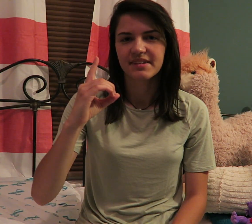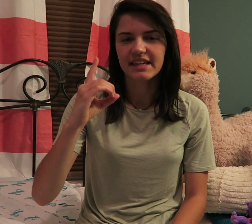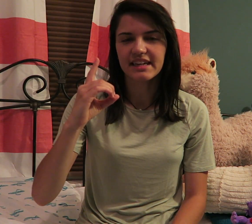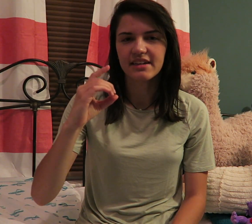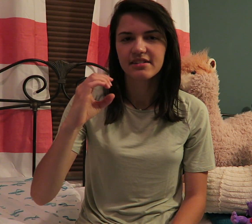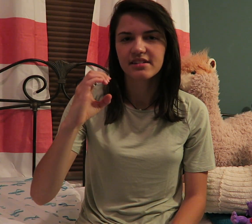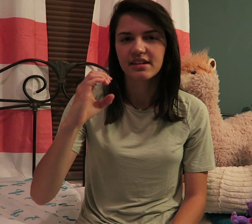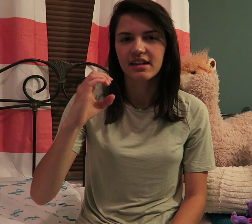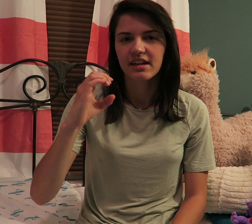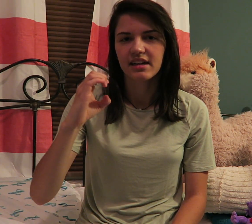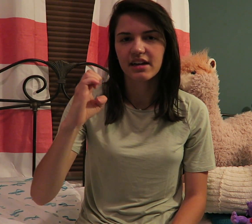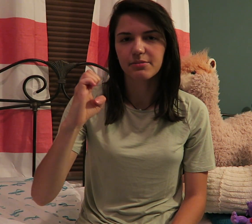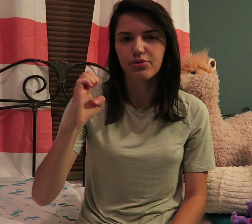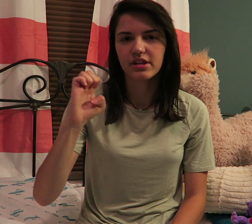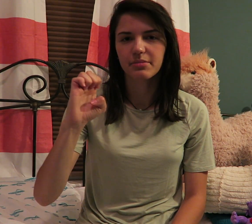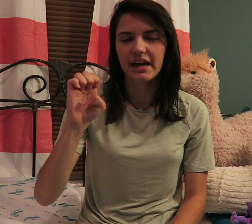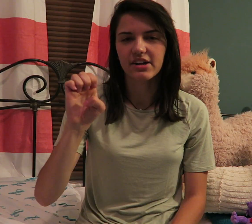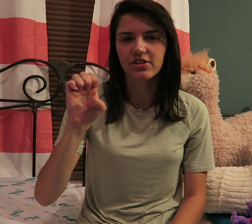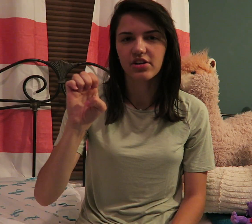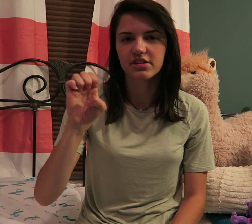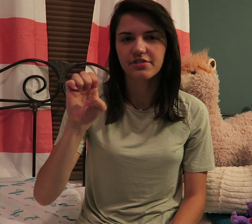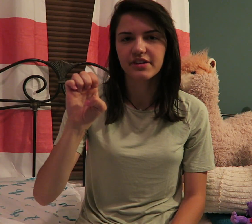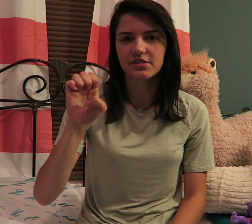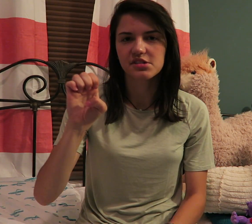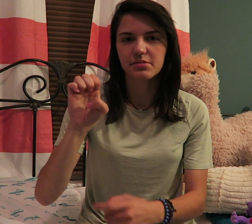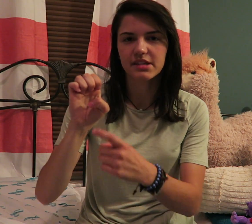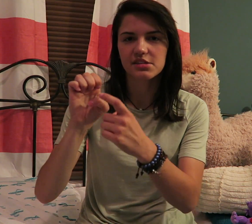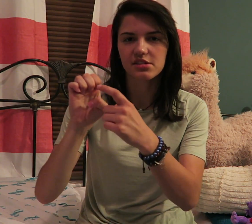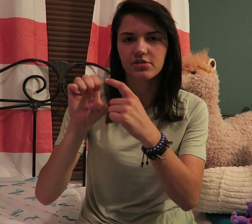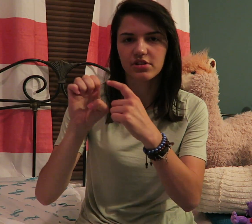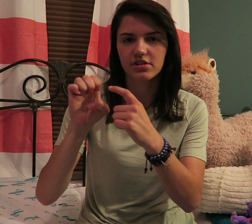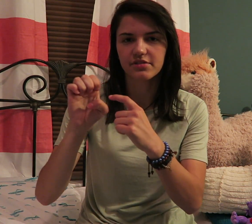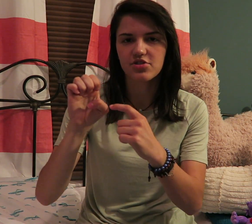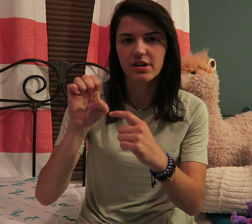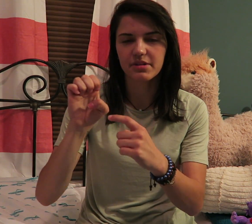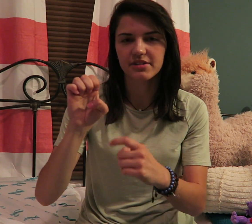E - Kind of pulling back on all your fingers to make this little curved shape here